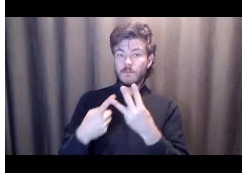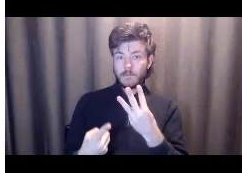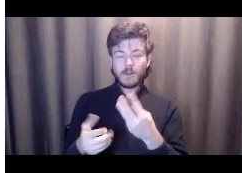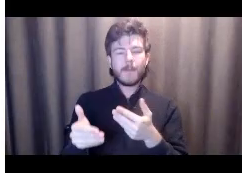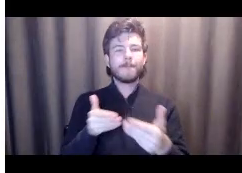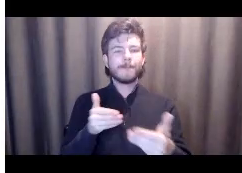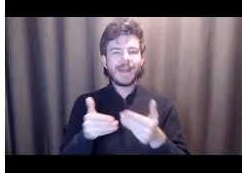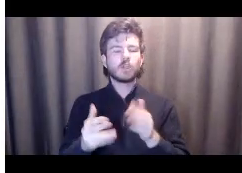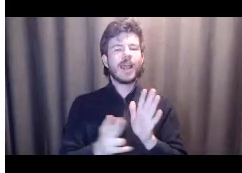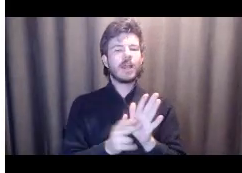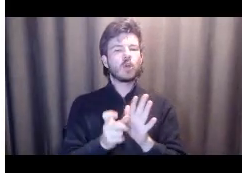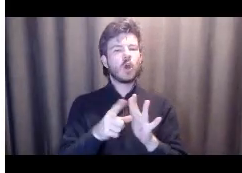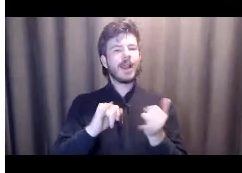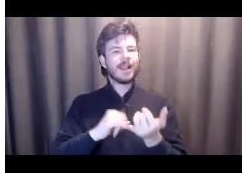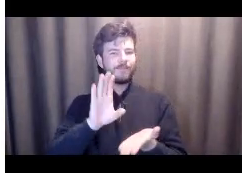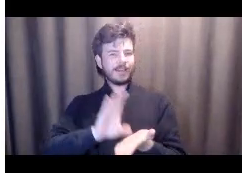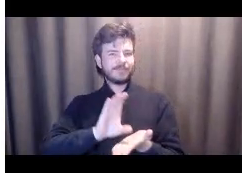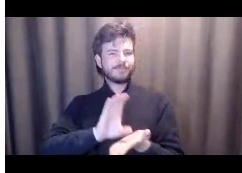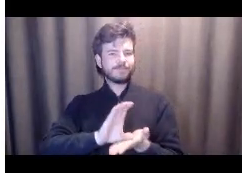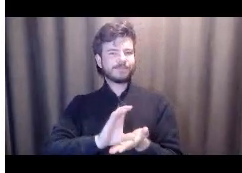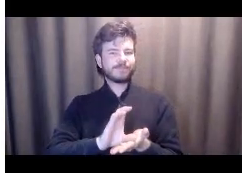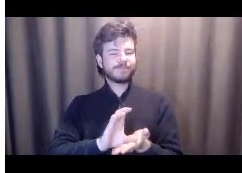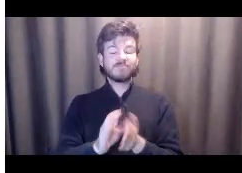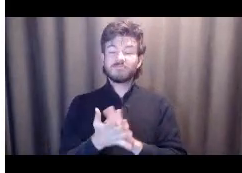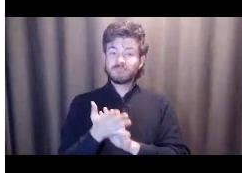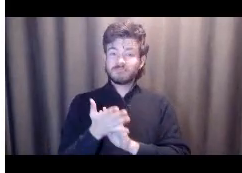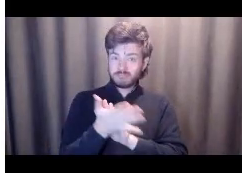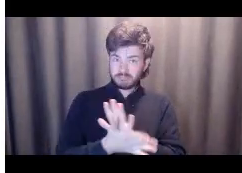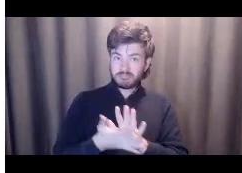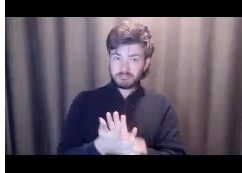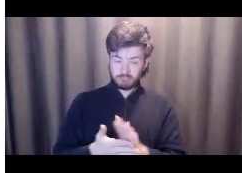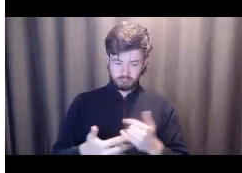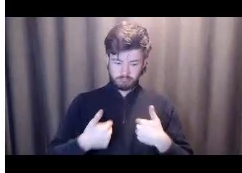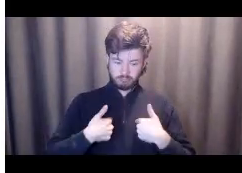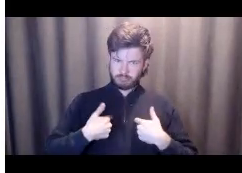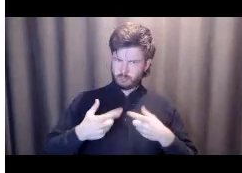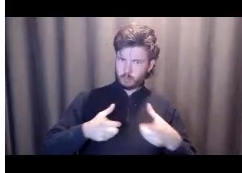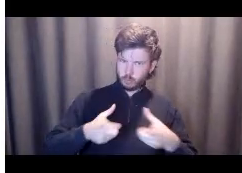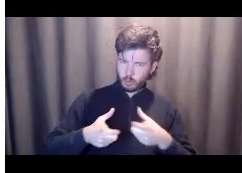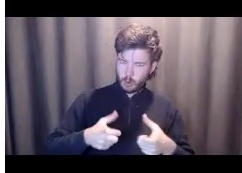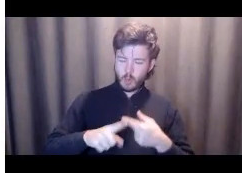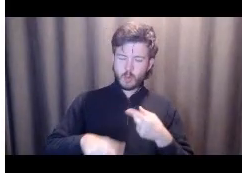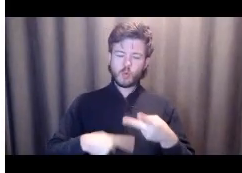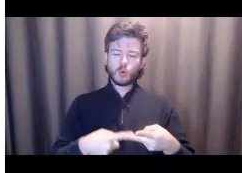This means you have control over and responsibility for arranging